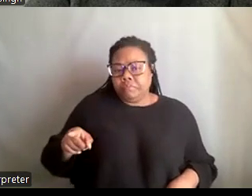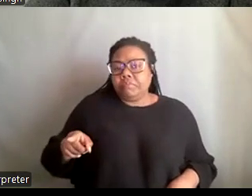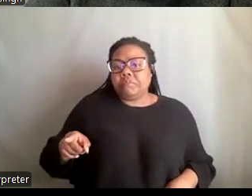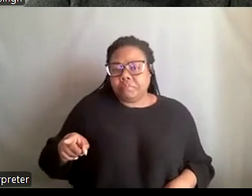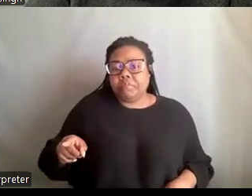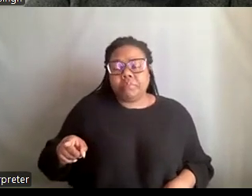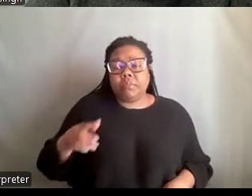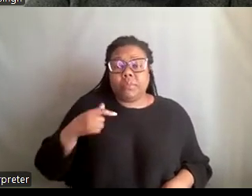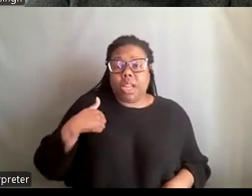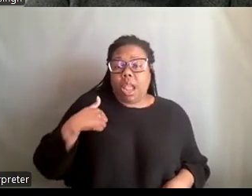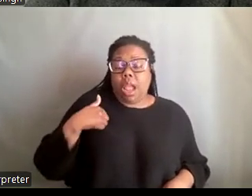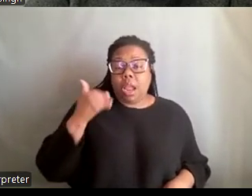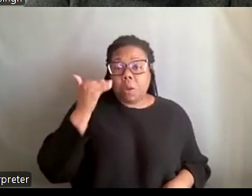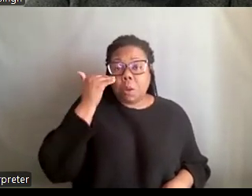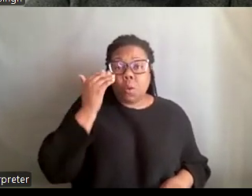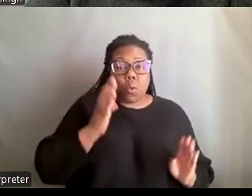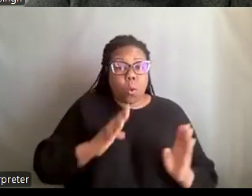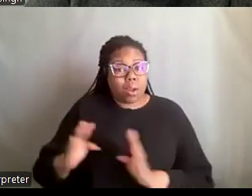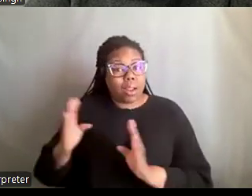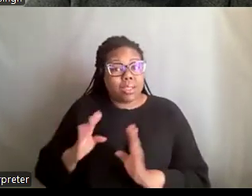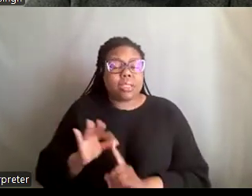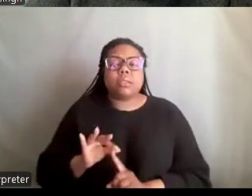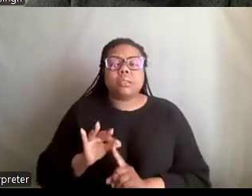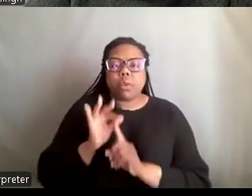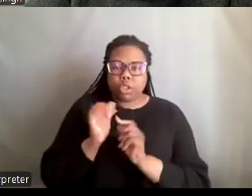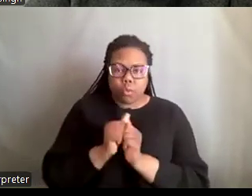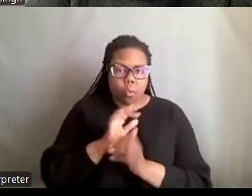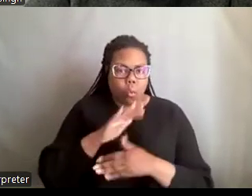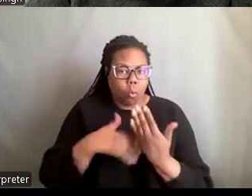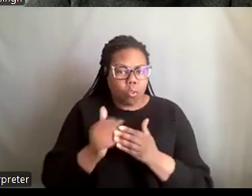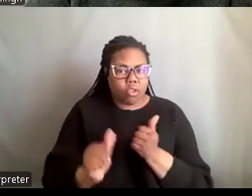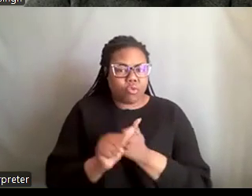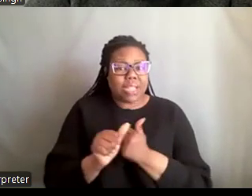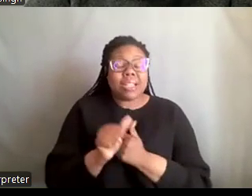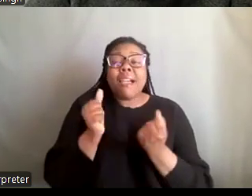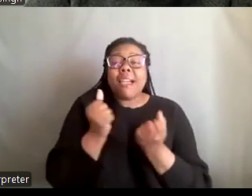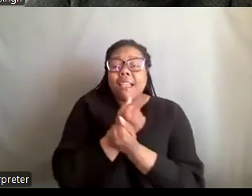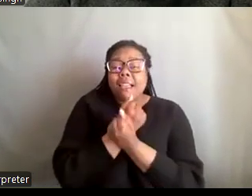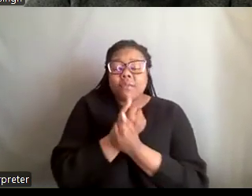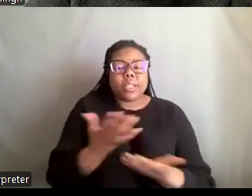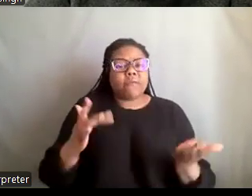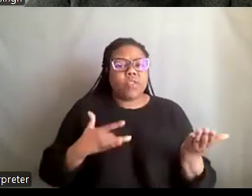and think about it and listen. And I know in organizing, especially right now with all the threats we're facing,